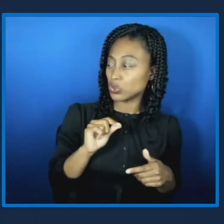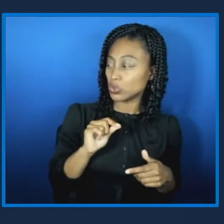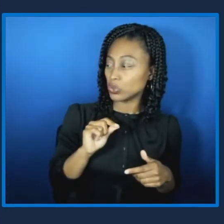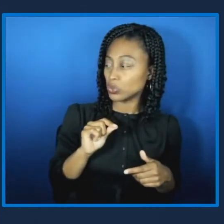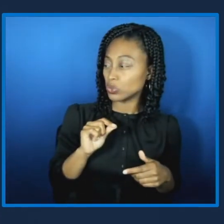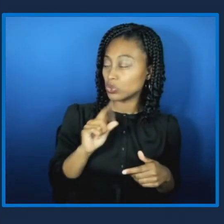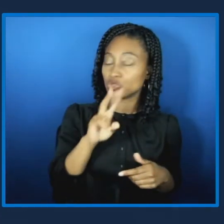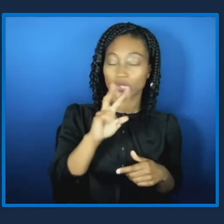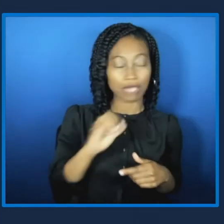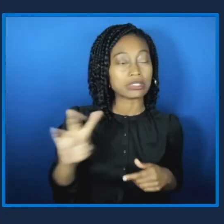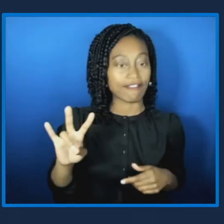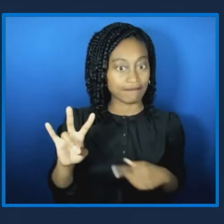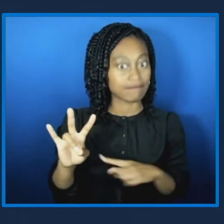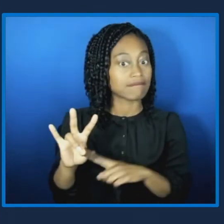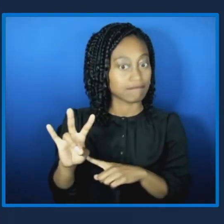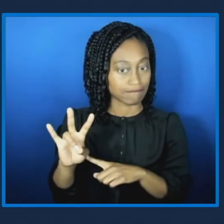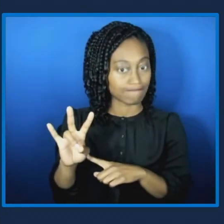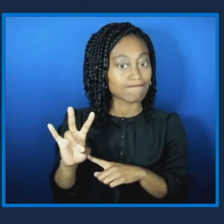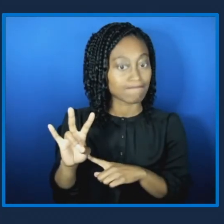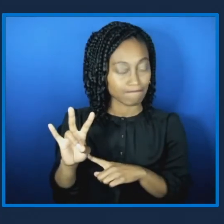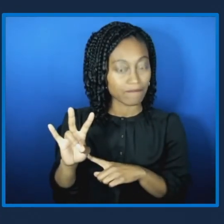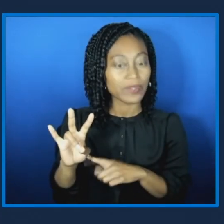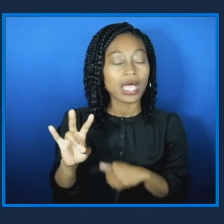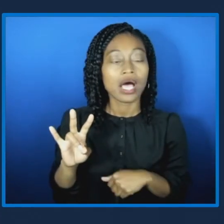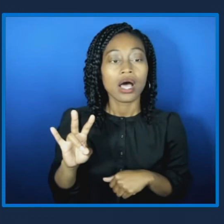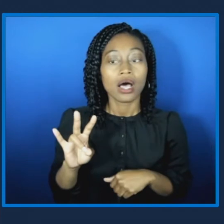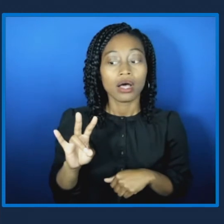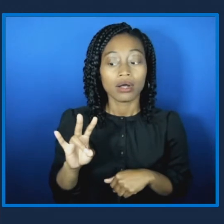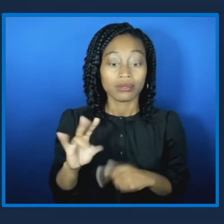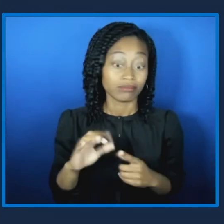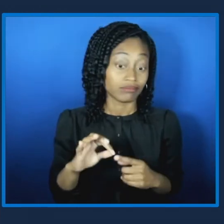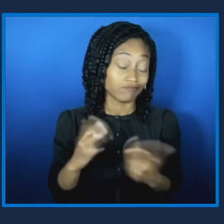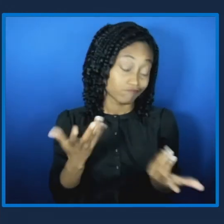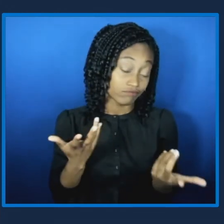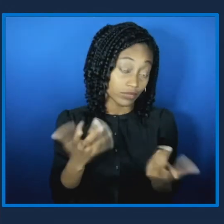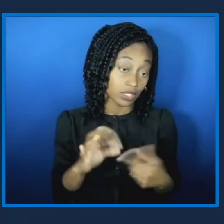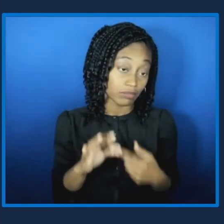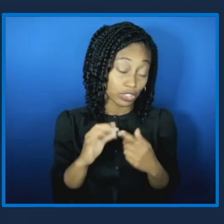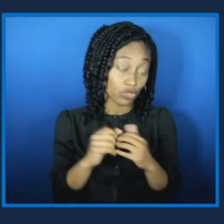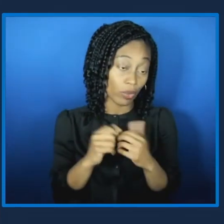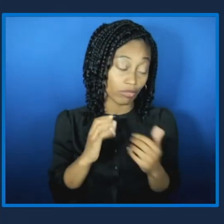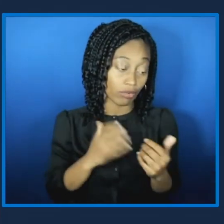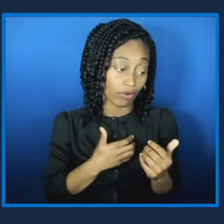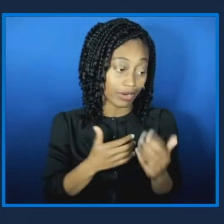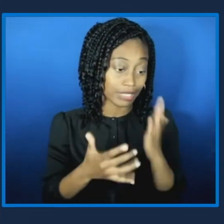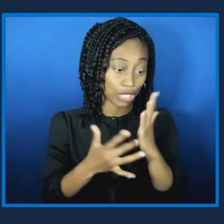and especially around technology. And I remember at the time thinking, how will I fill an hour a week